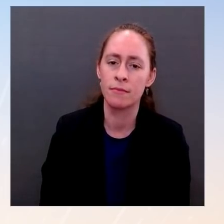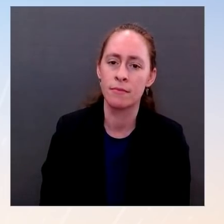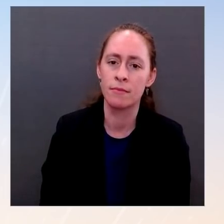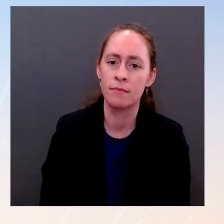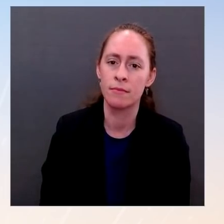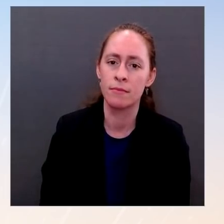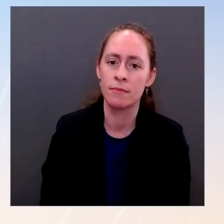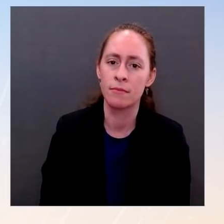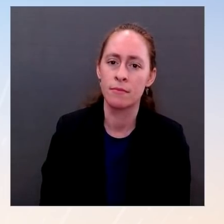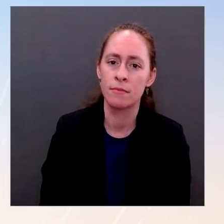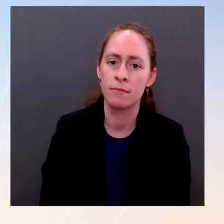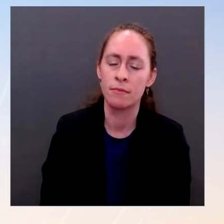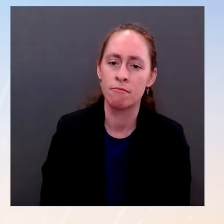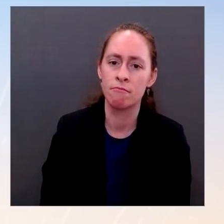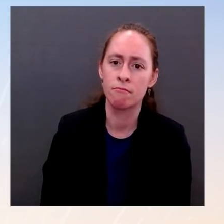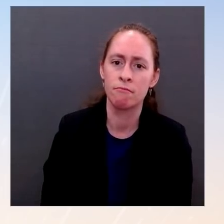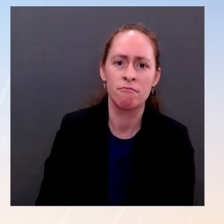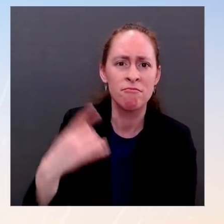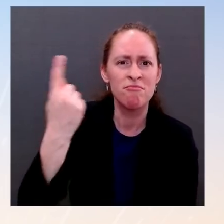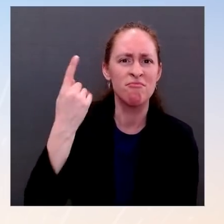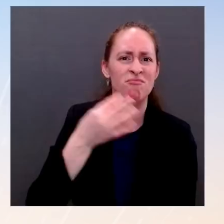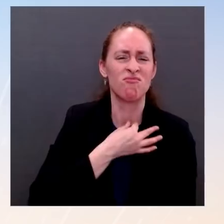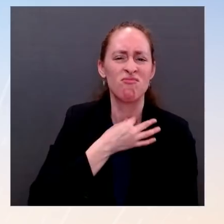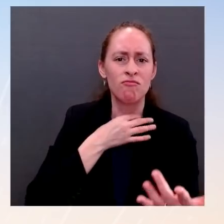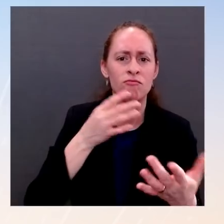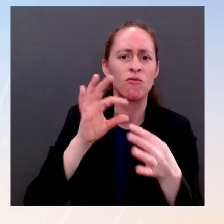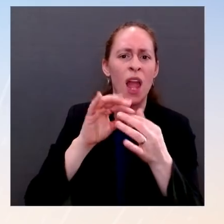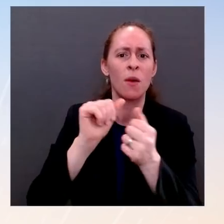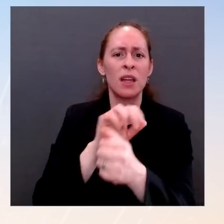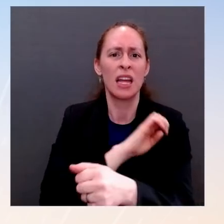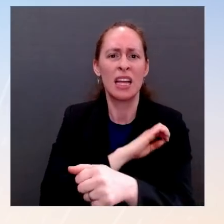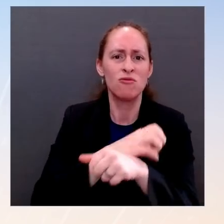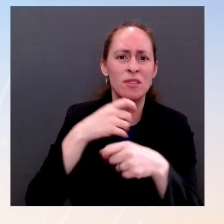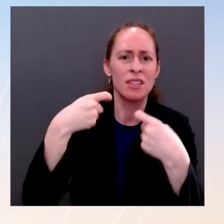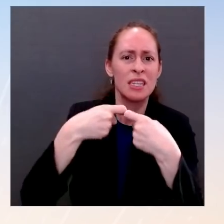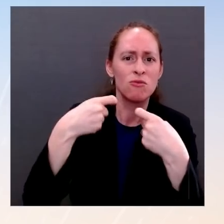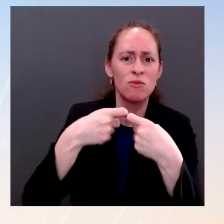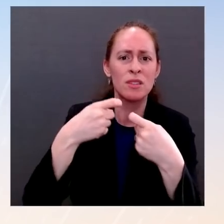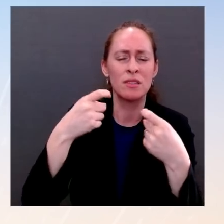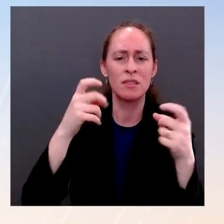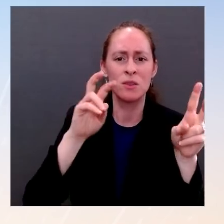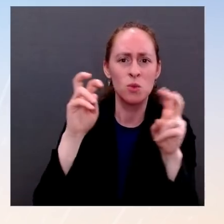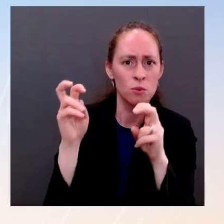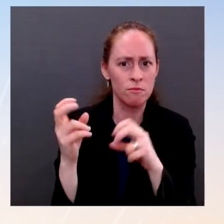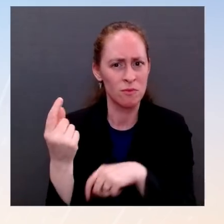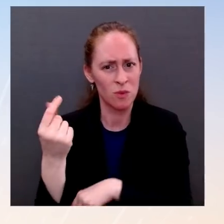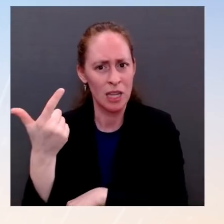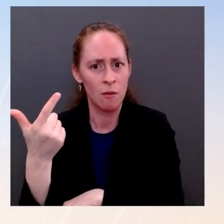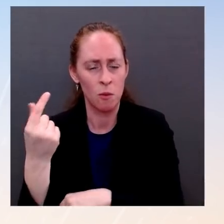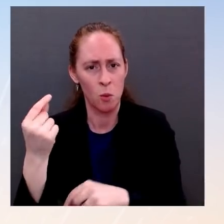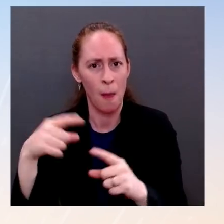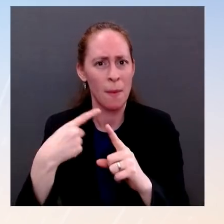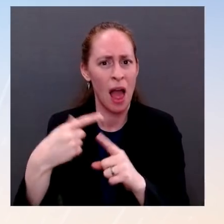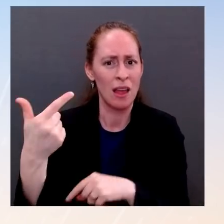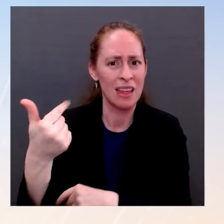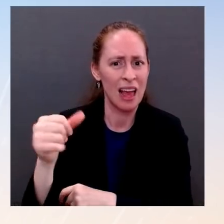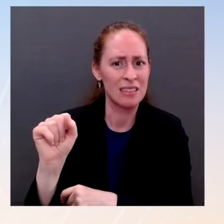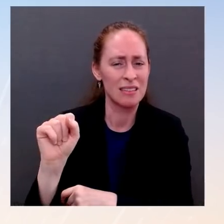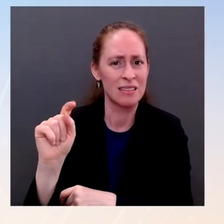But a decision has not been made. The Press: Is there any reticence here to do that? Ms. Psaki: I don't know if that's called reticence. It's just that a decision hasn't been made in the process yet. The Press: Just checking.